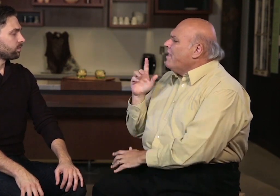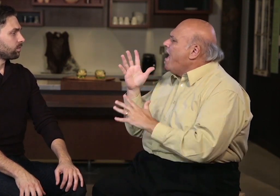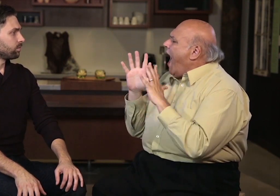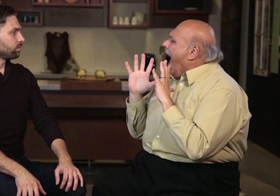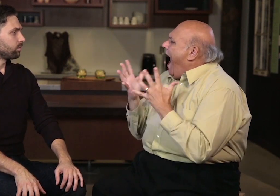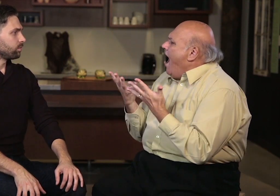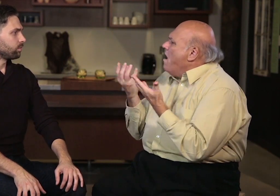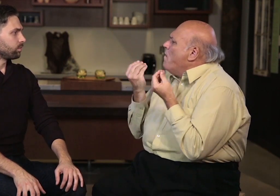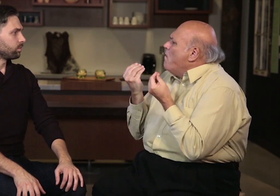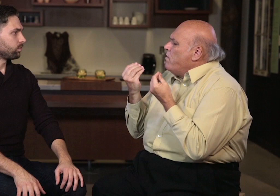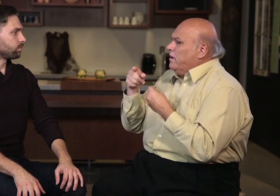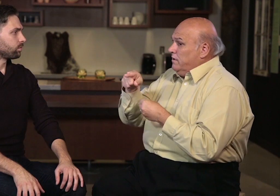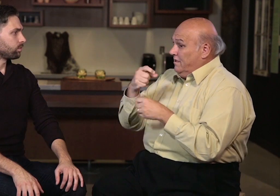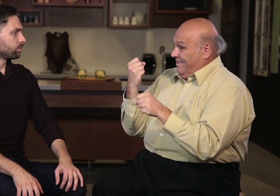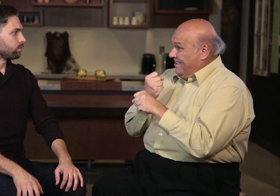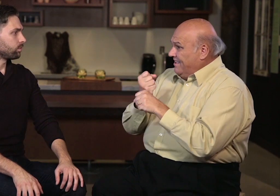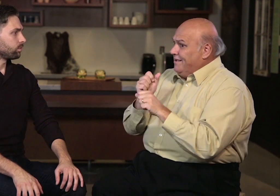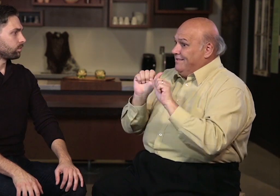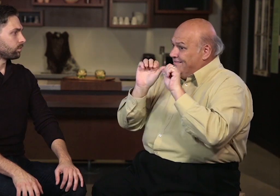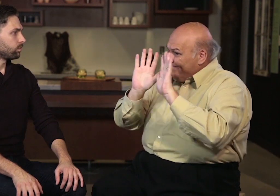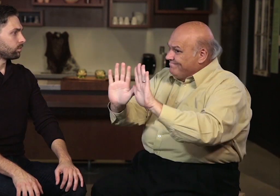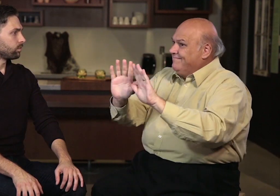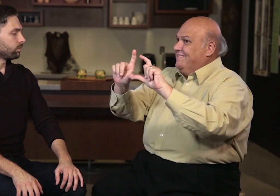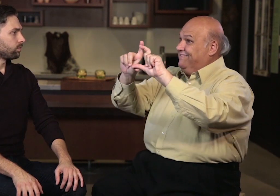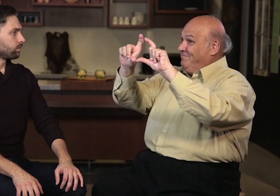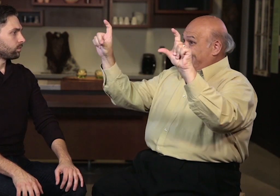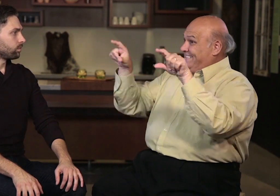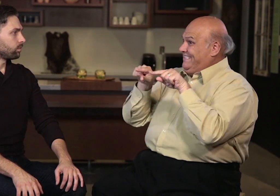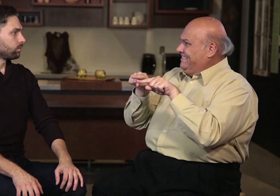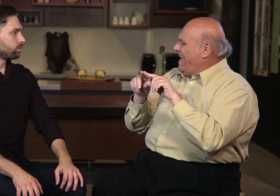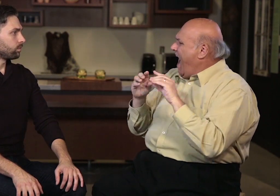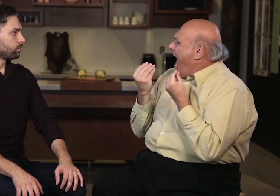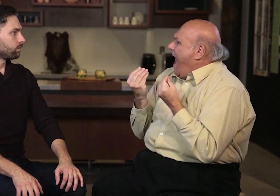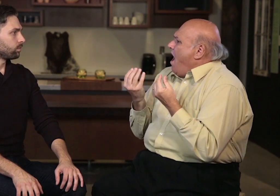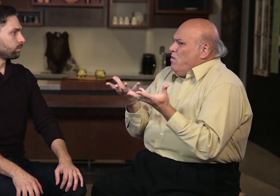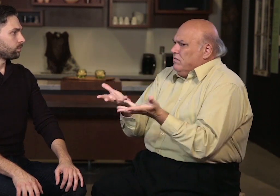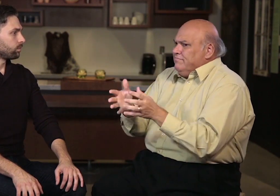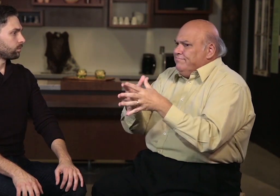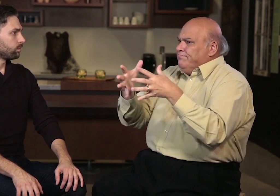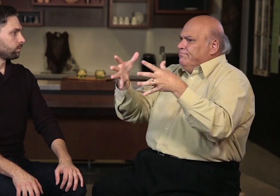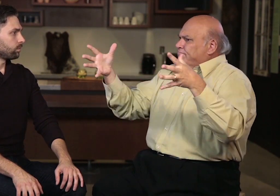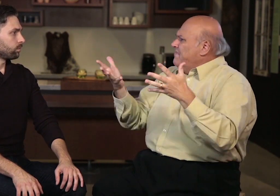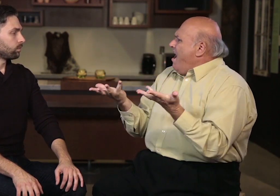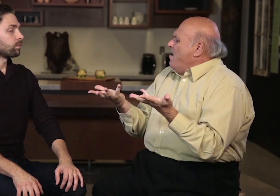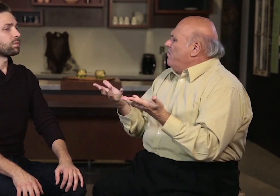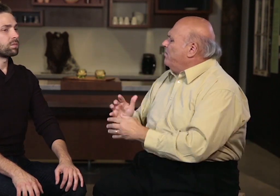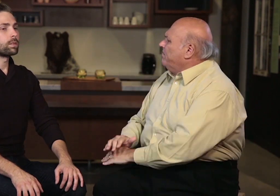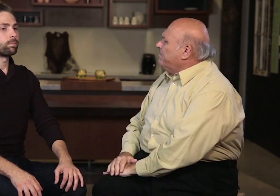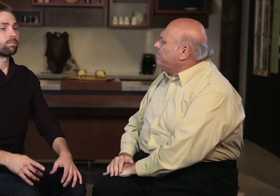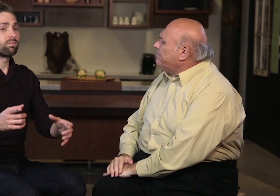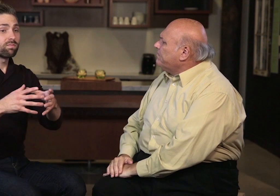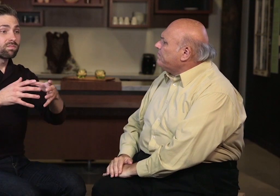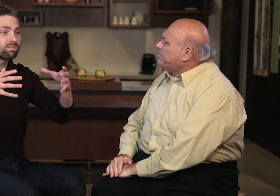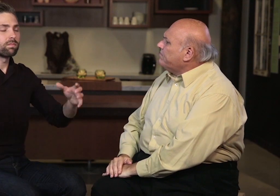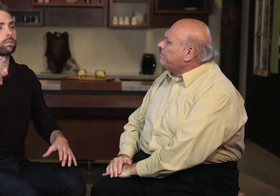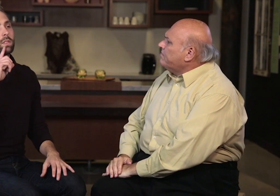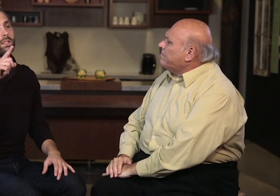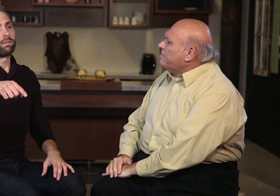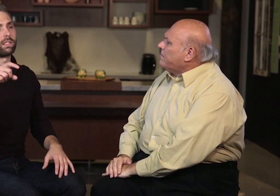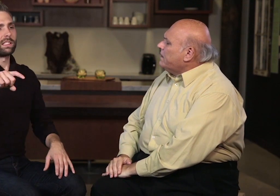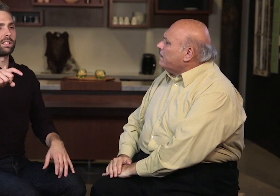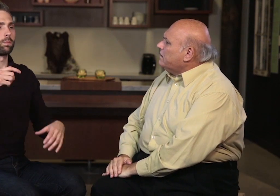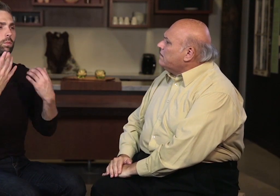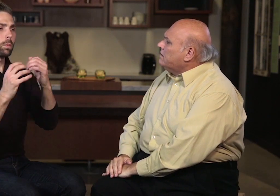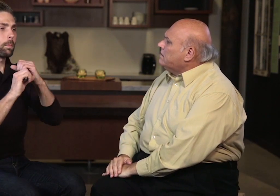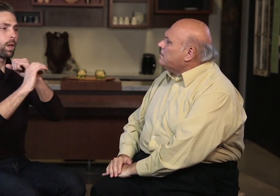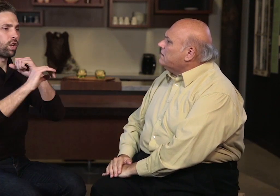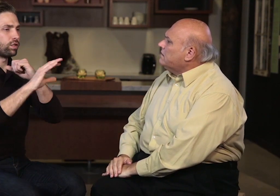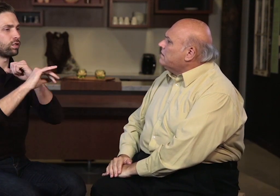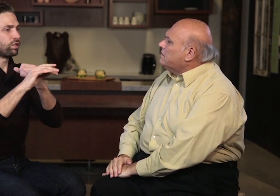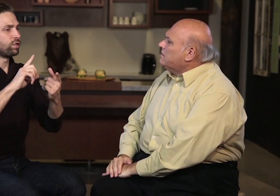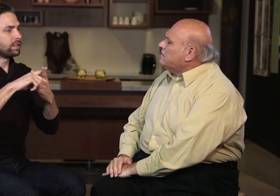business. How could a Deaf person start the business? To grow the business, they need to